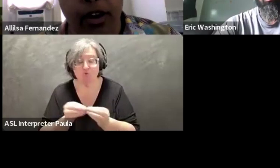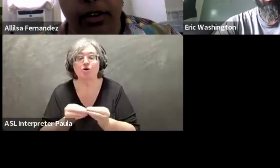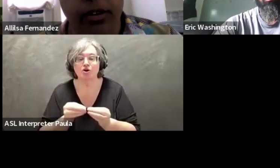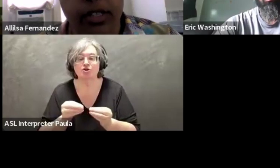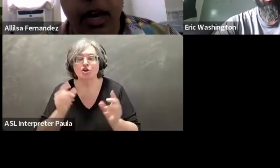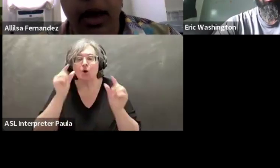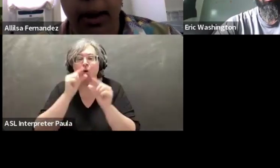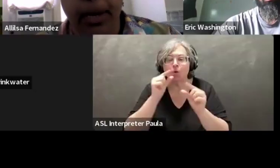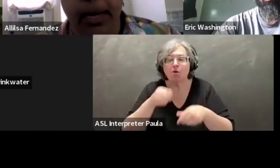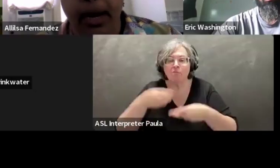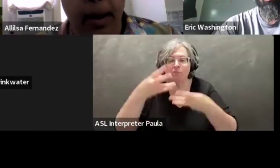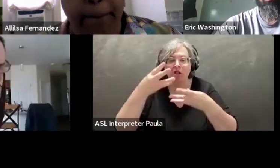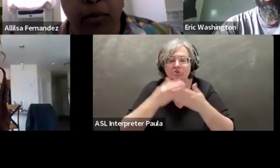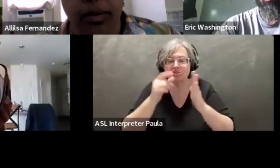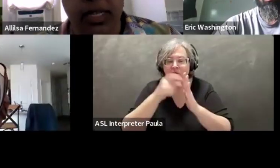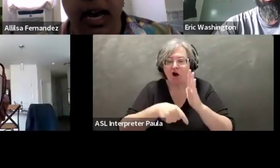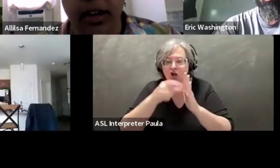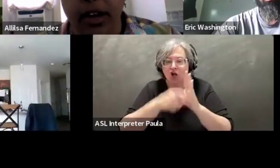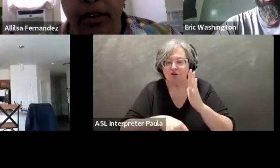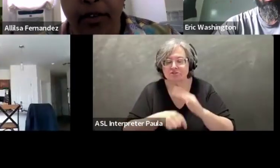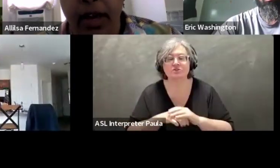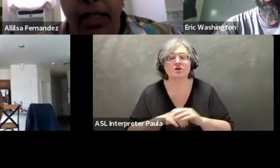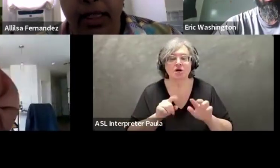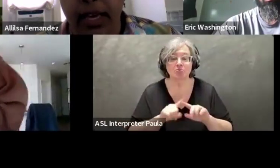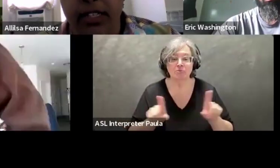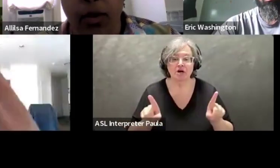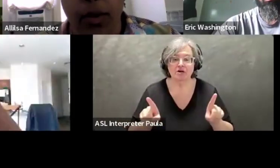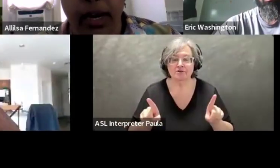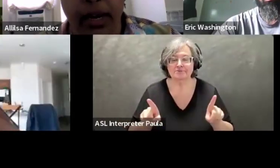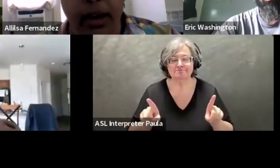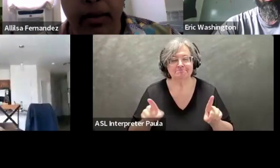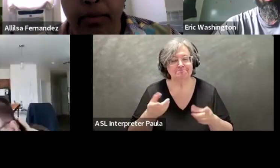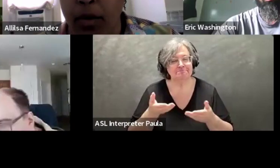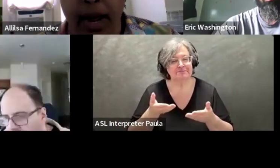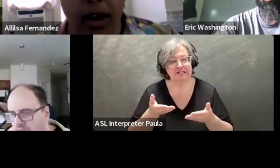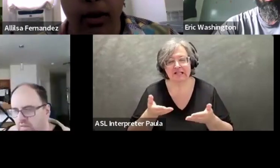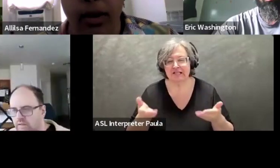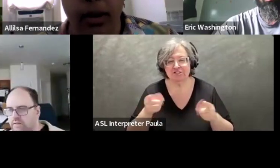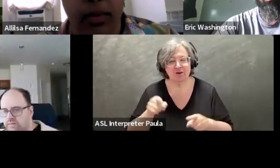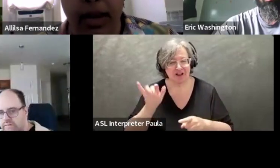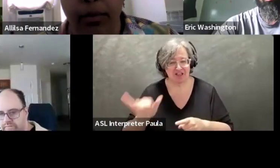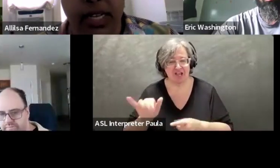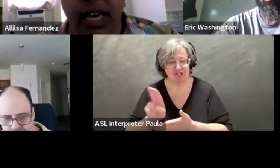articles, but there was a lot of things going around that it was